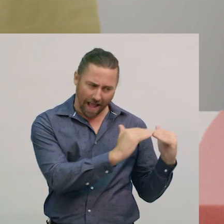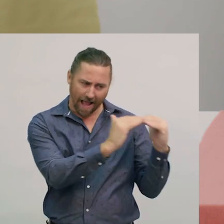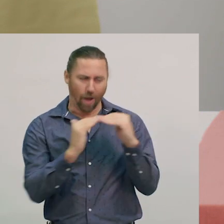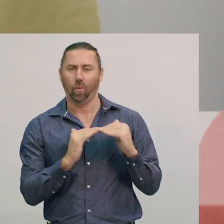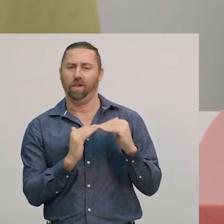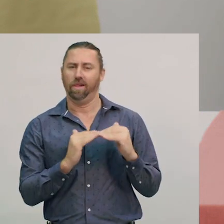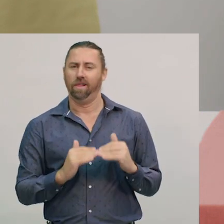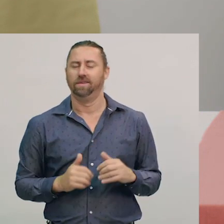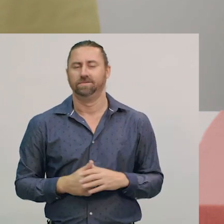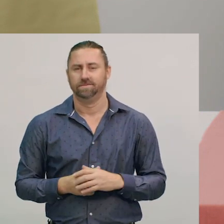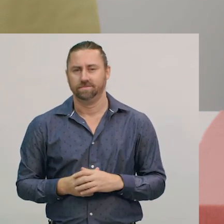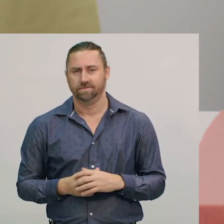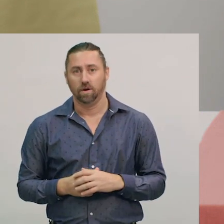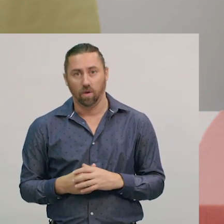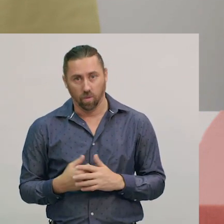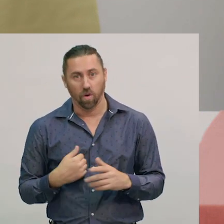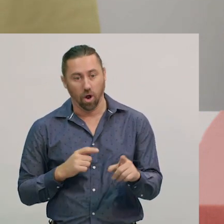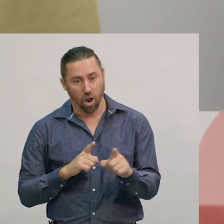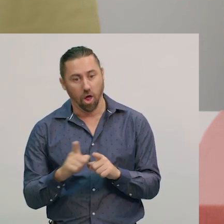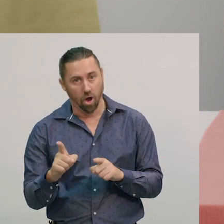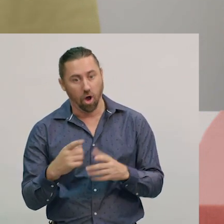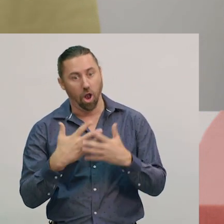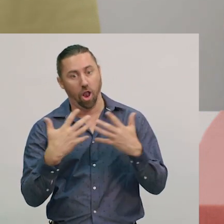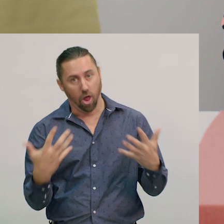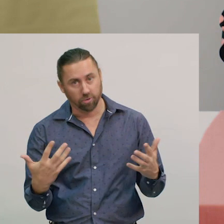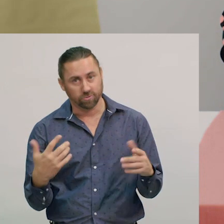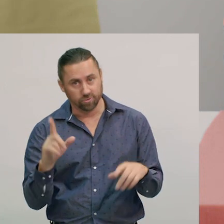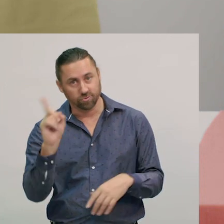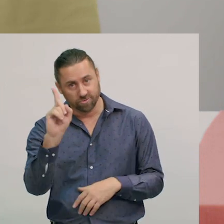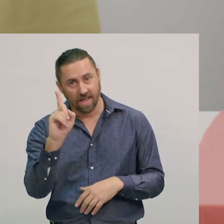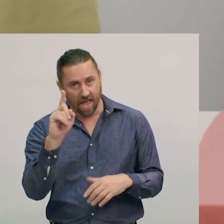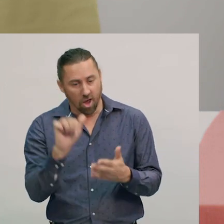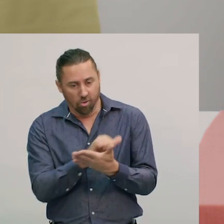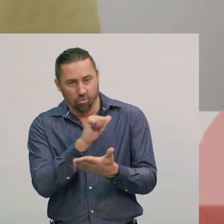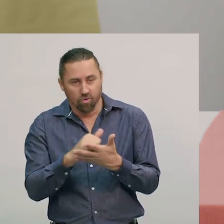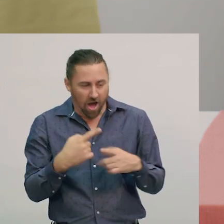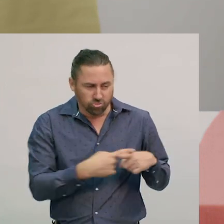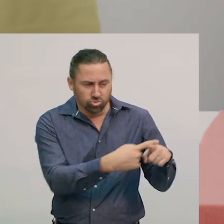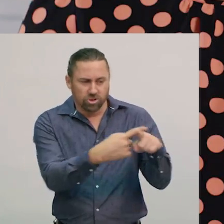and we have learned many things about sharing collections.